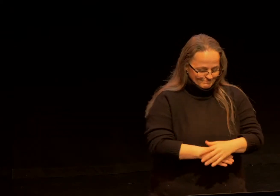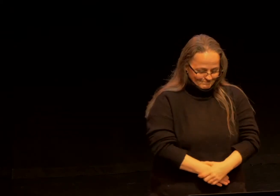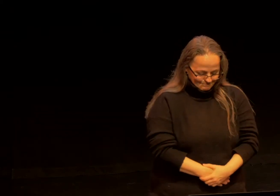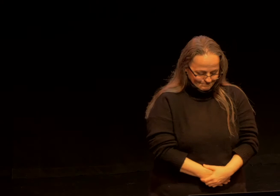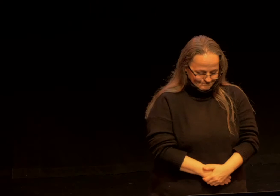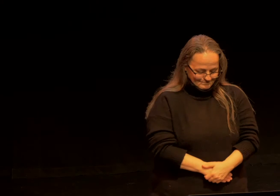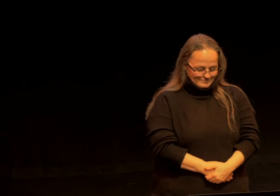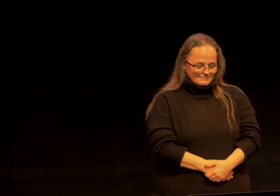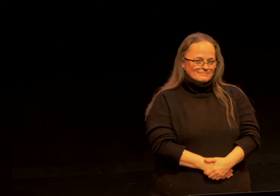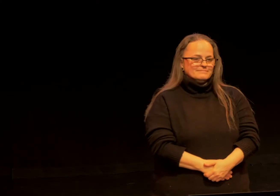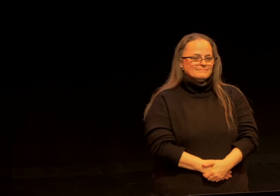I hope that you enjoy today's program.